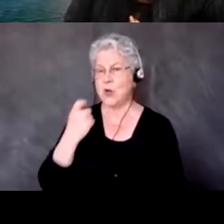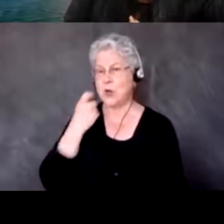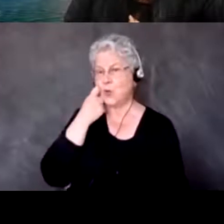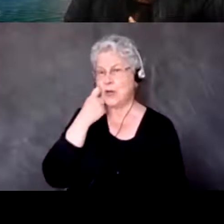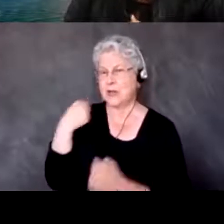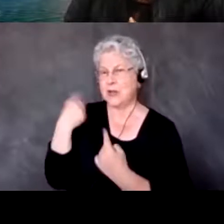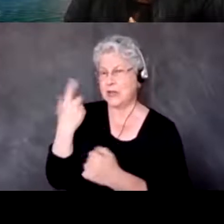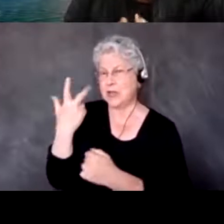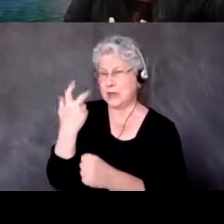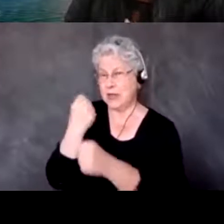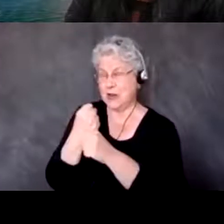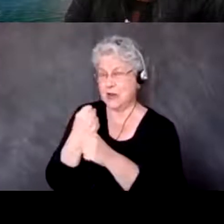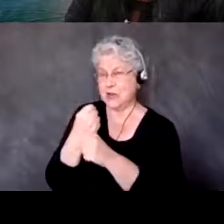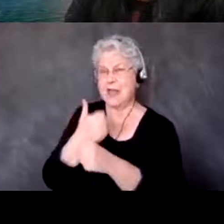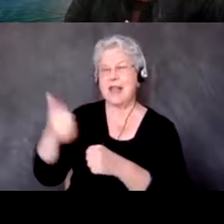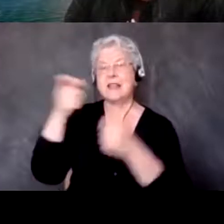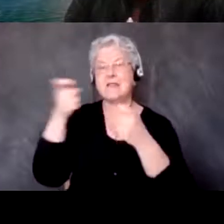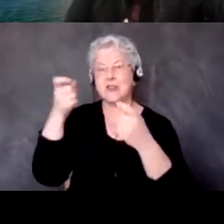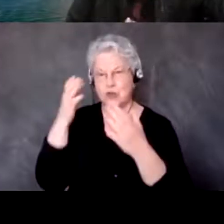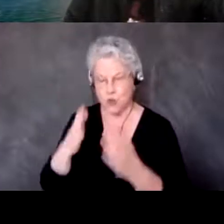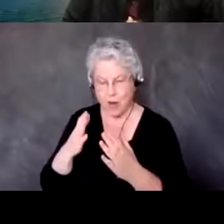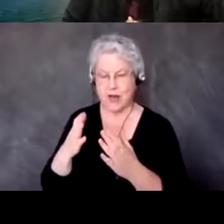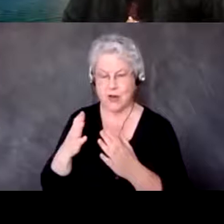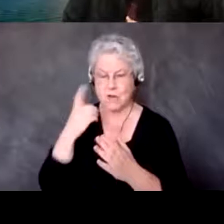Executive Director of Gwaalagaa Naay Corporation, which is the economic arm of the Skidegate Band